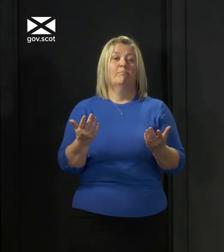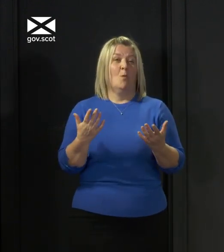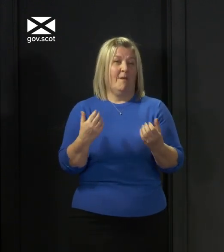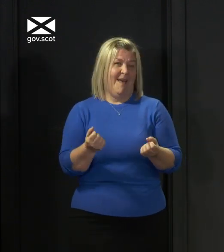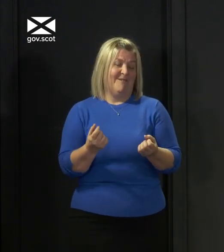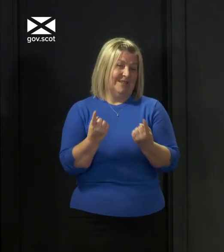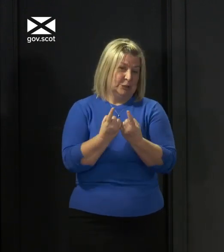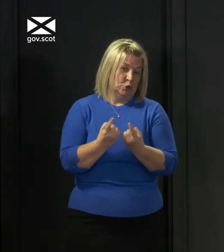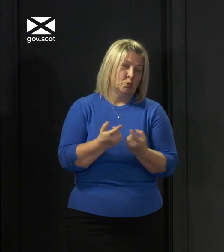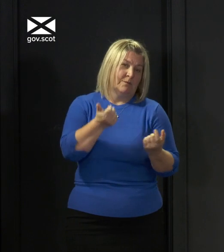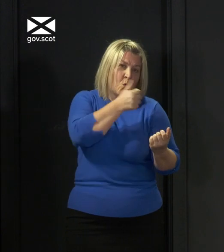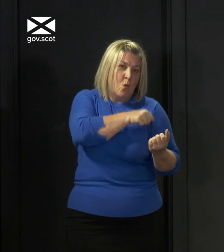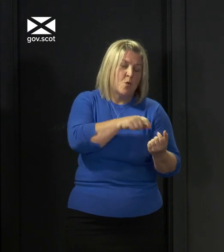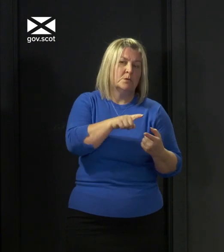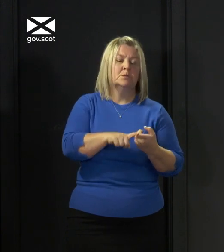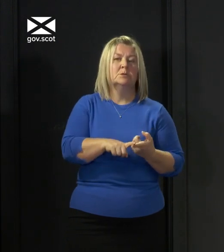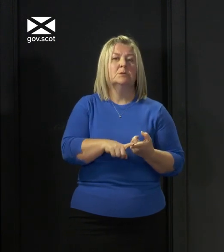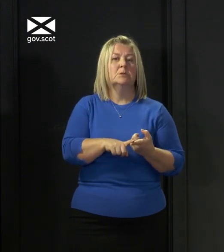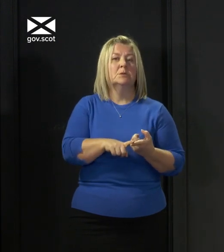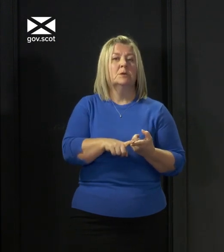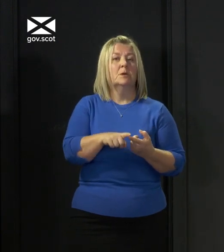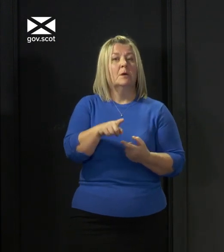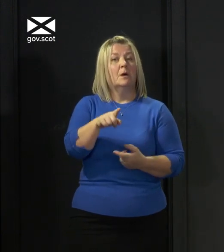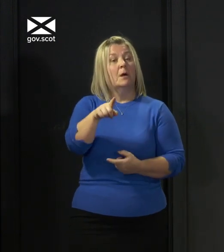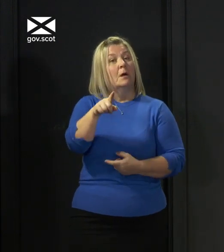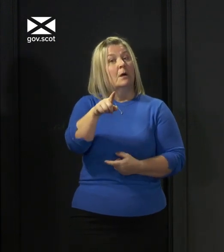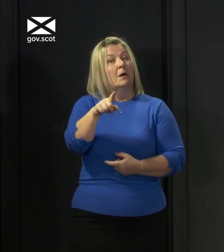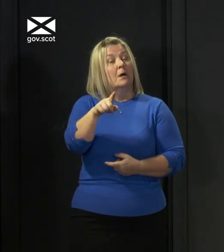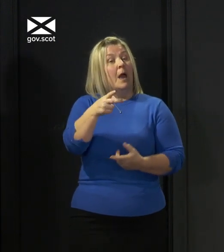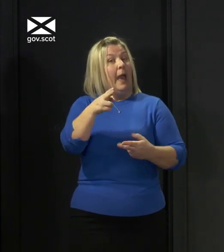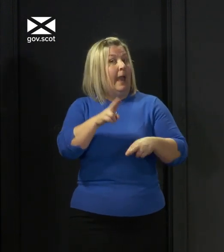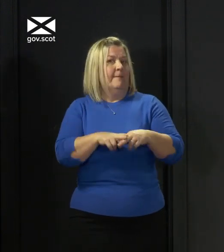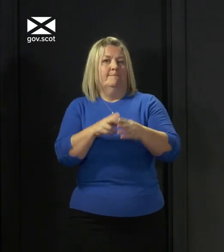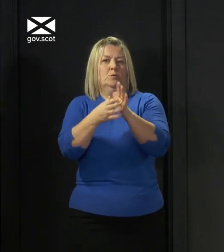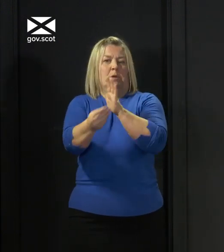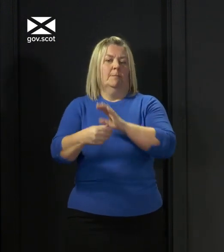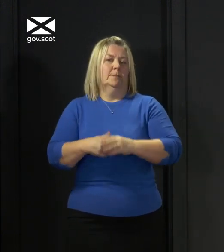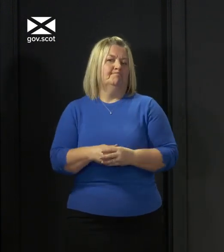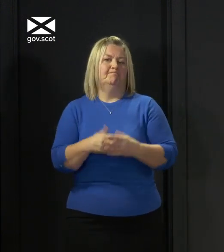that completely take away the risk of of big events if if some match has been